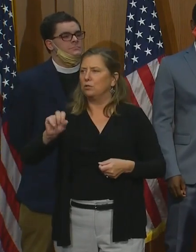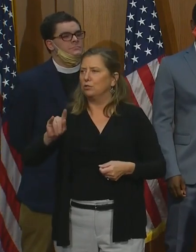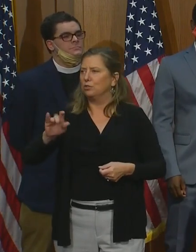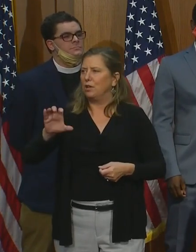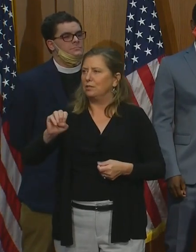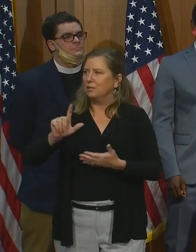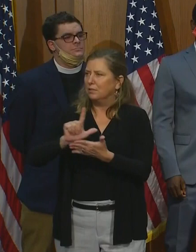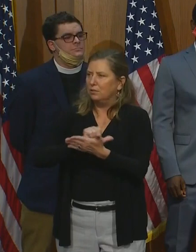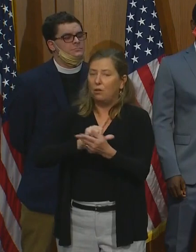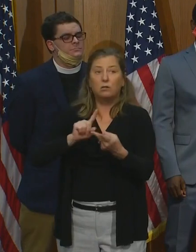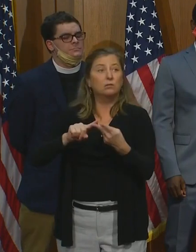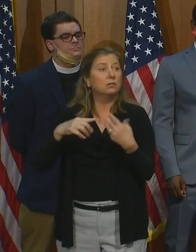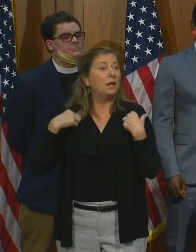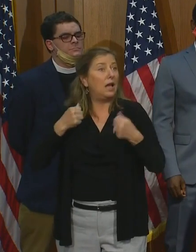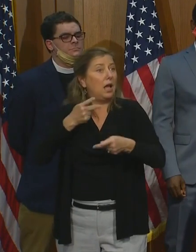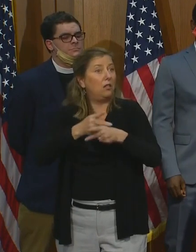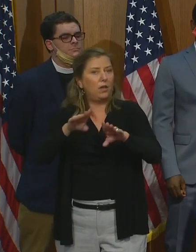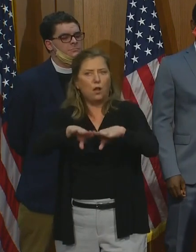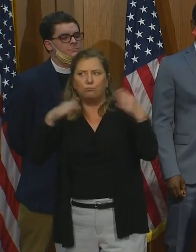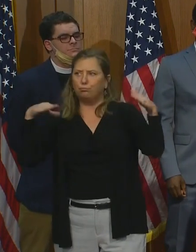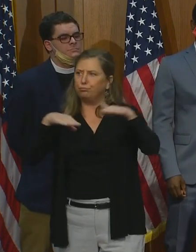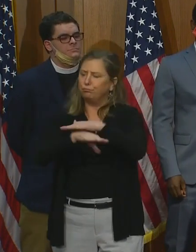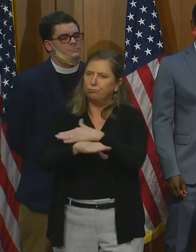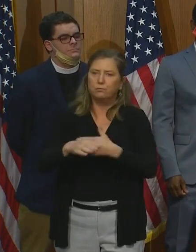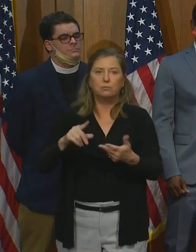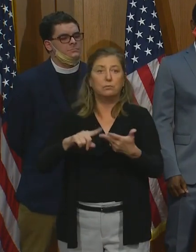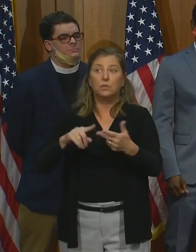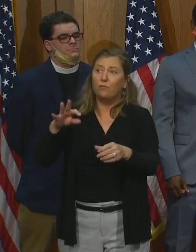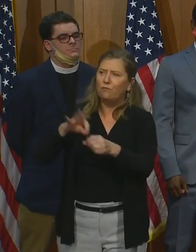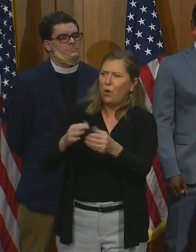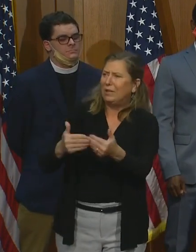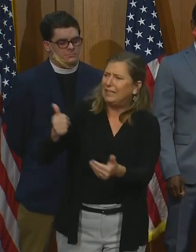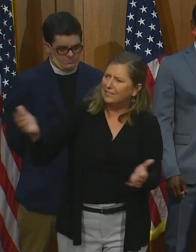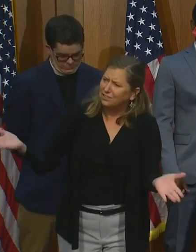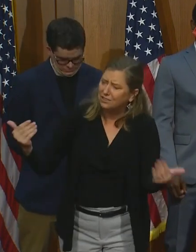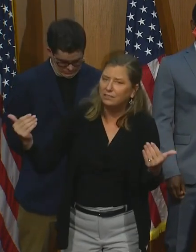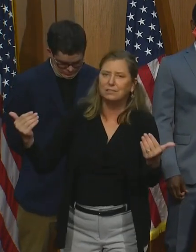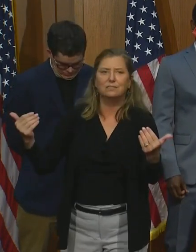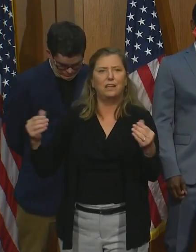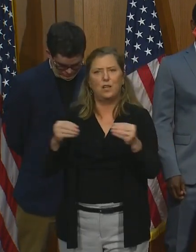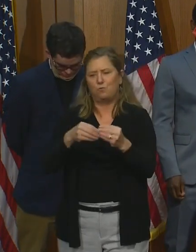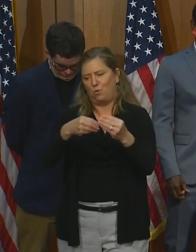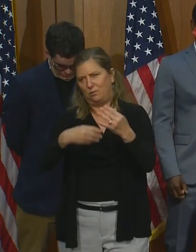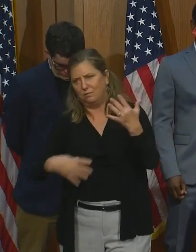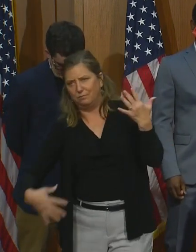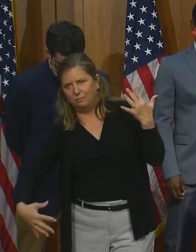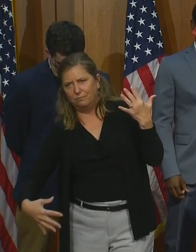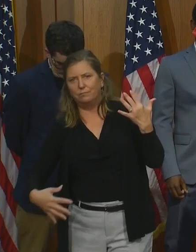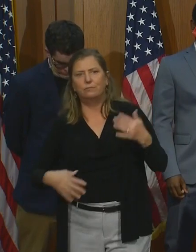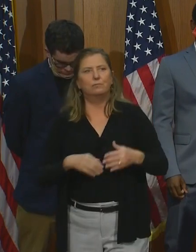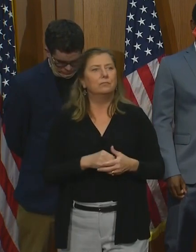REFORM CRIMINAL JUSTICE LOVES EXPAND HEALTHCARE ACCESS MAKE